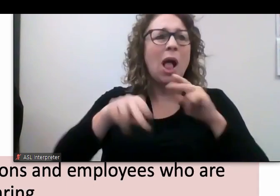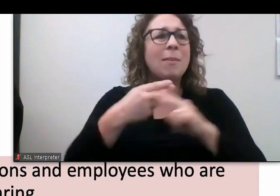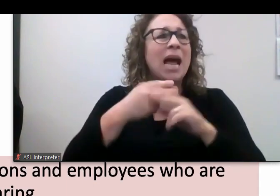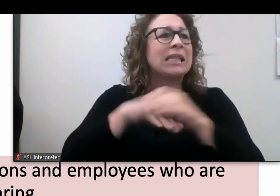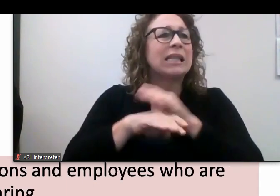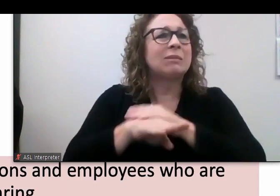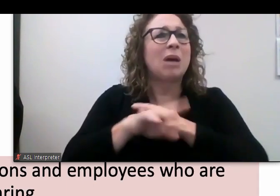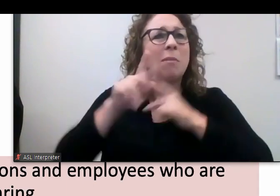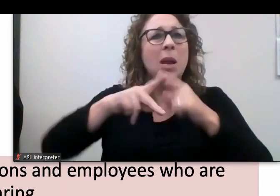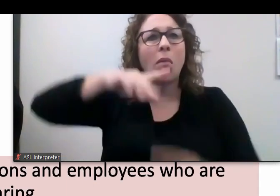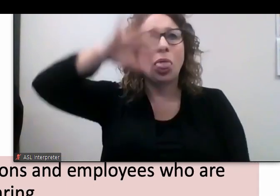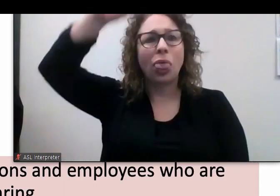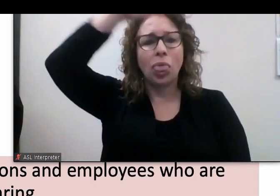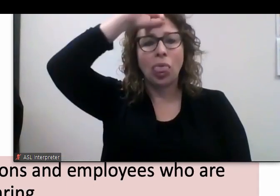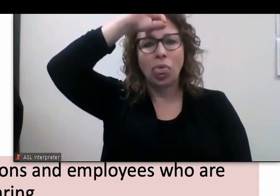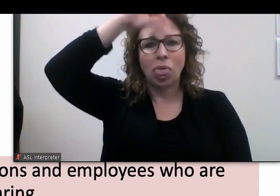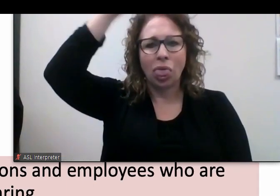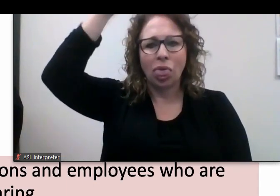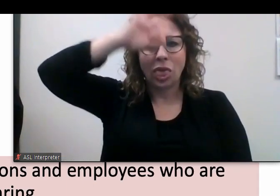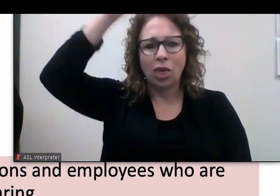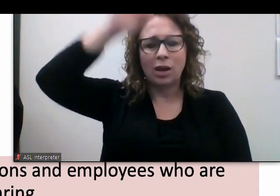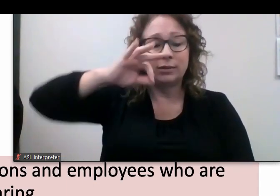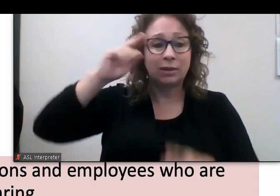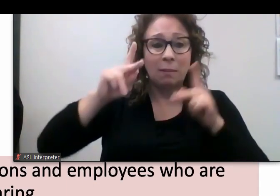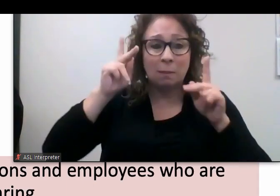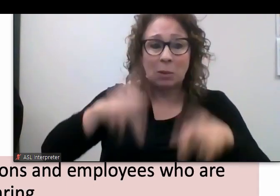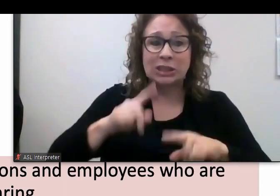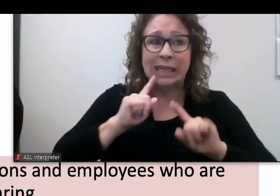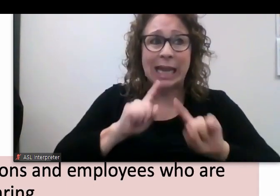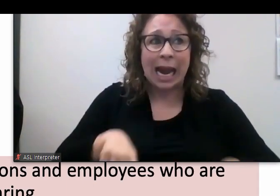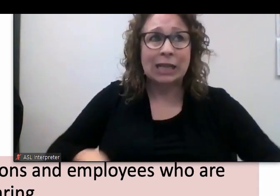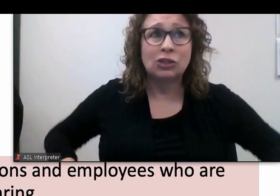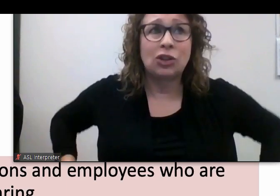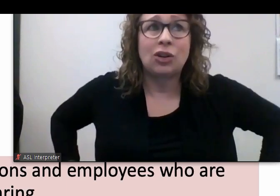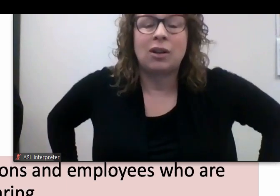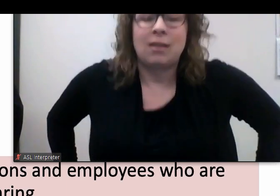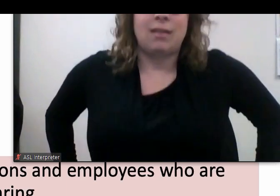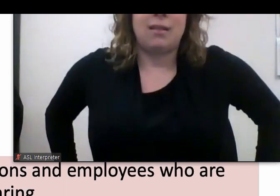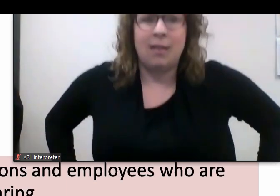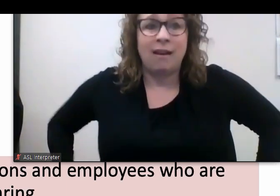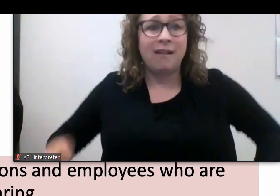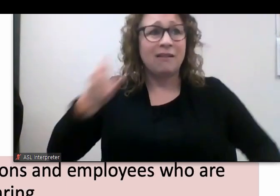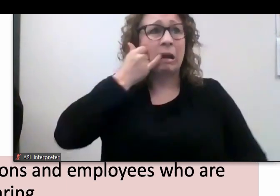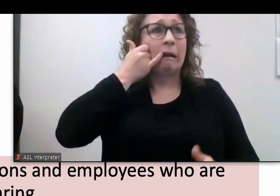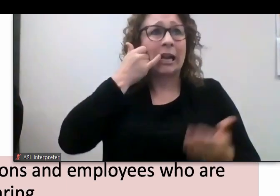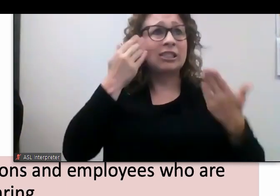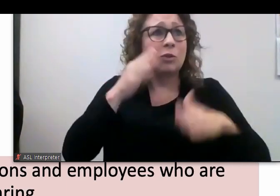ADA accommodations and the person that they are told to contact doesn't know what they're talking about,